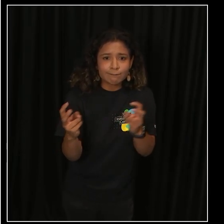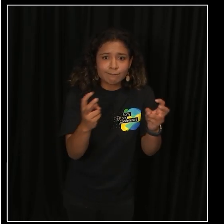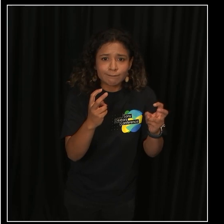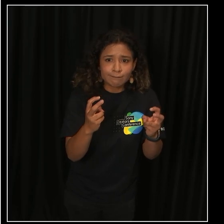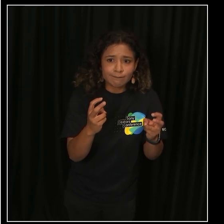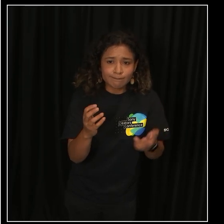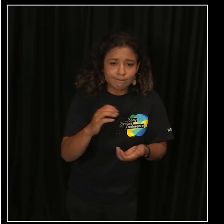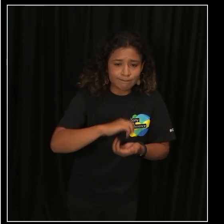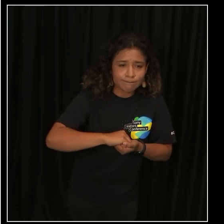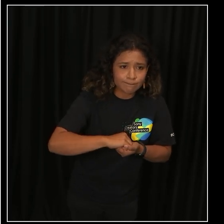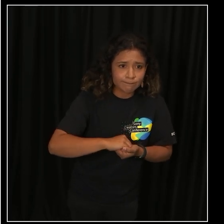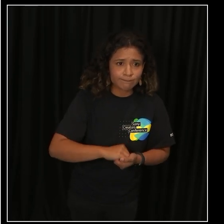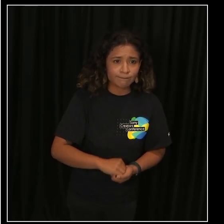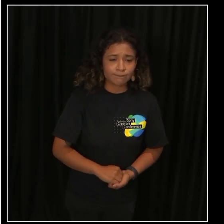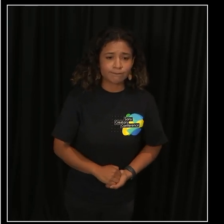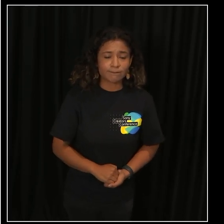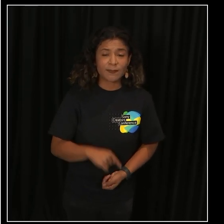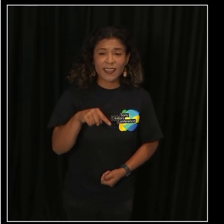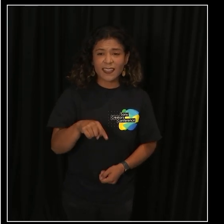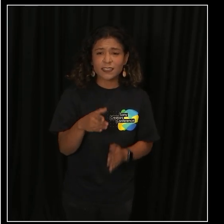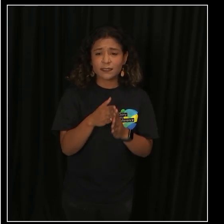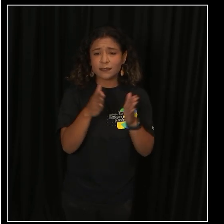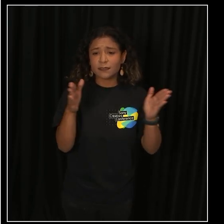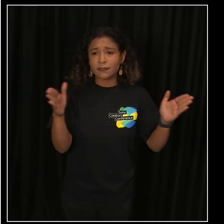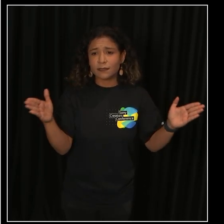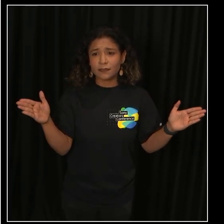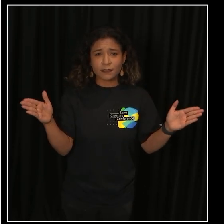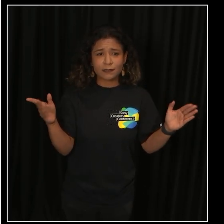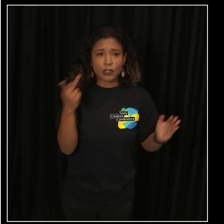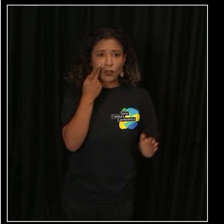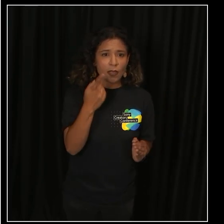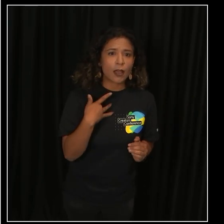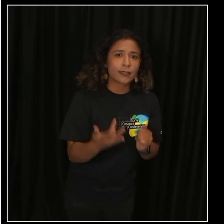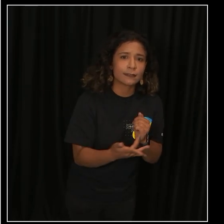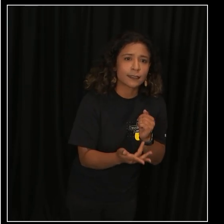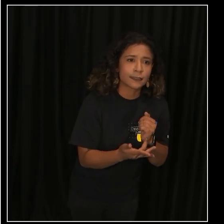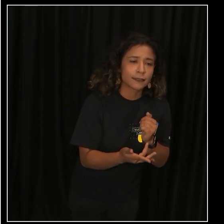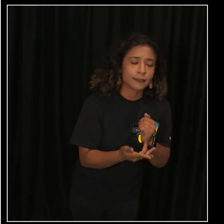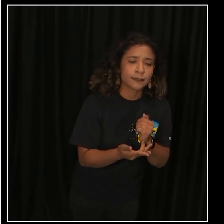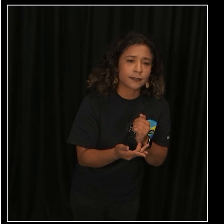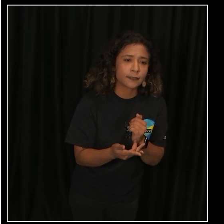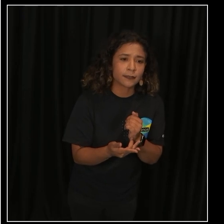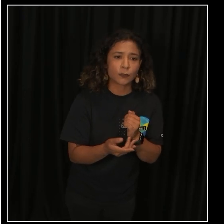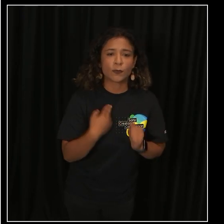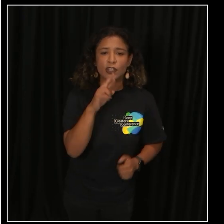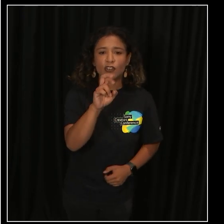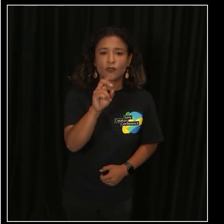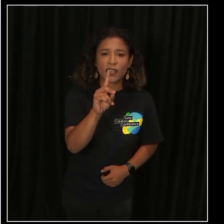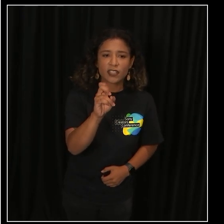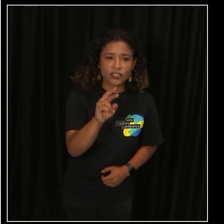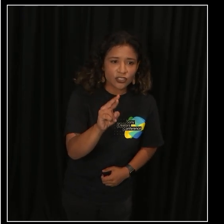This is an overview of our Look-up Table. We render the sky images into two axis, time and weather